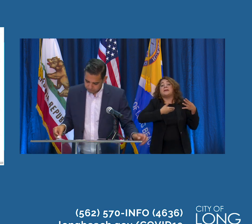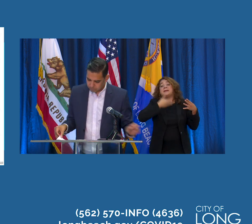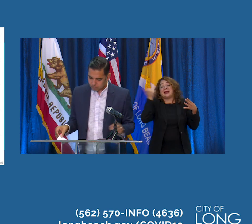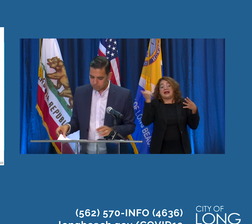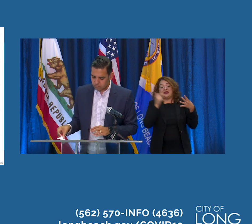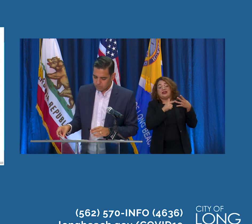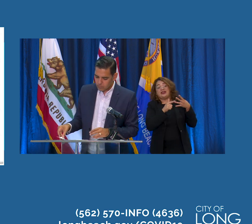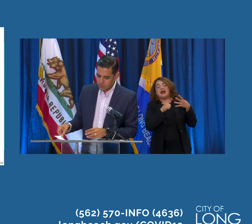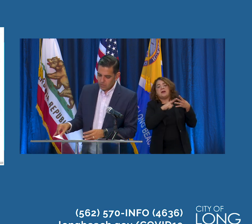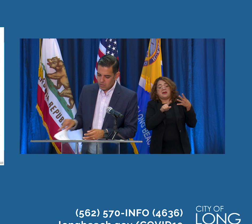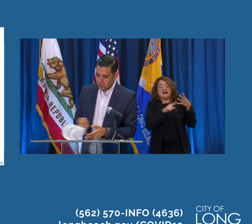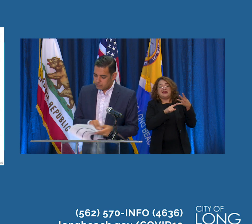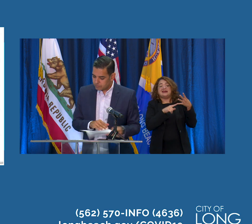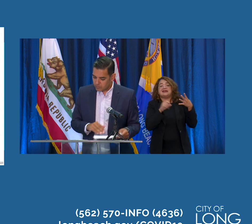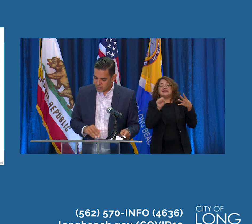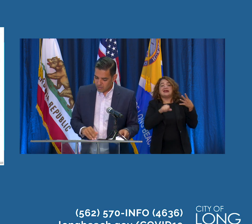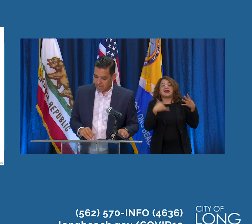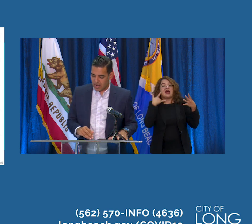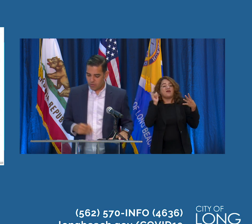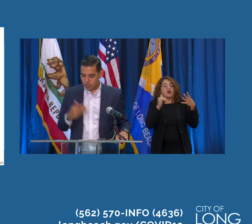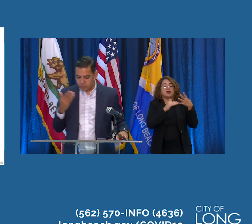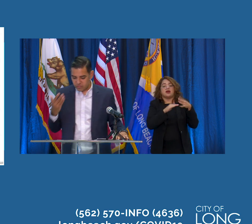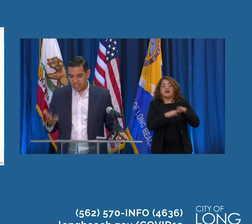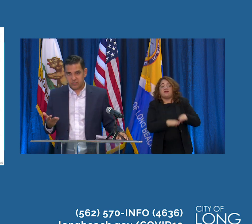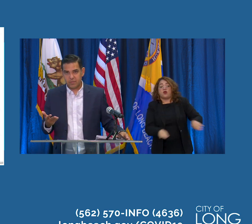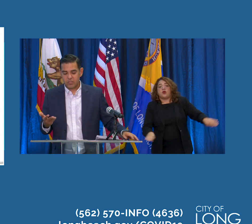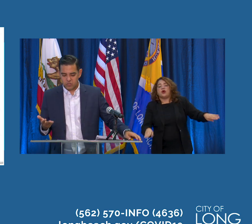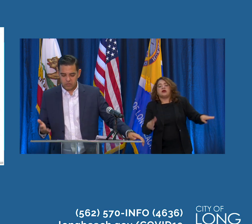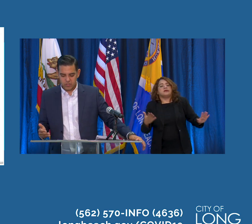I want to show you this next image.